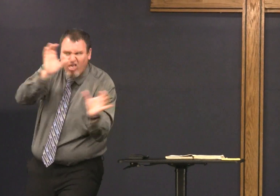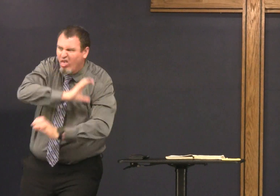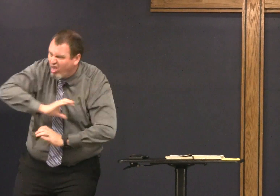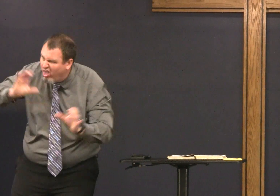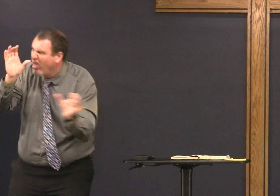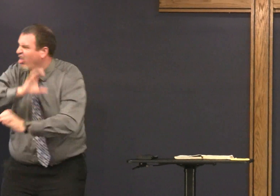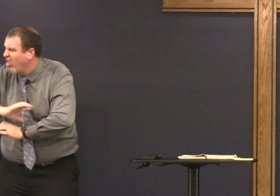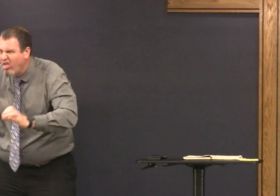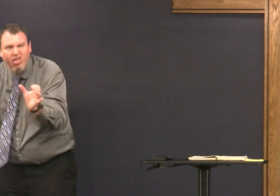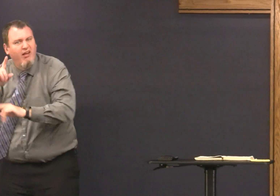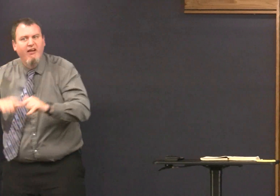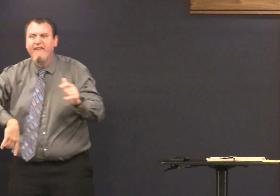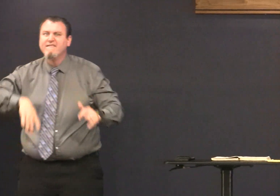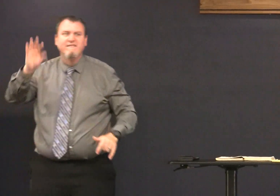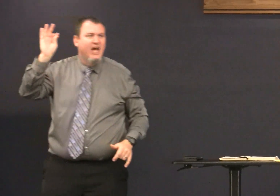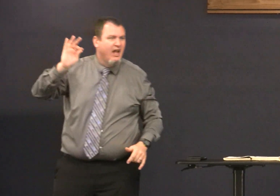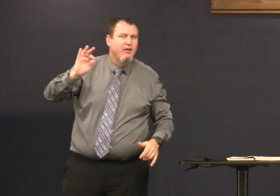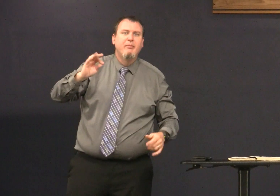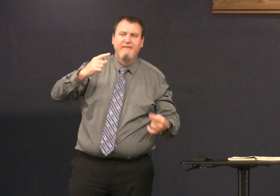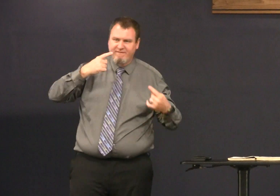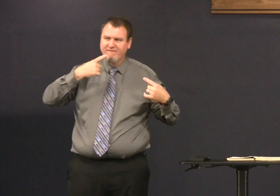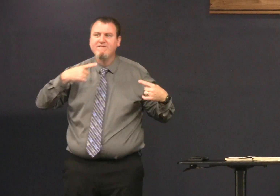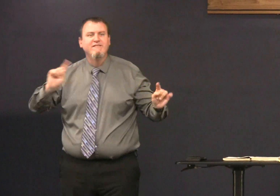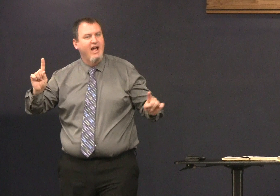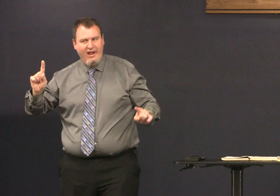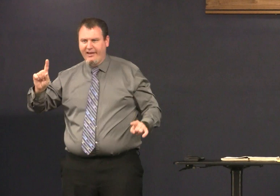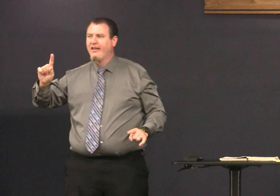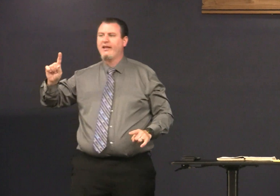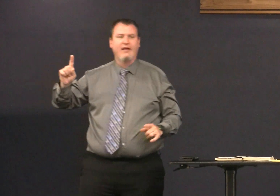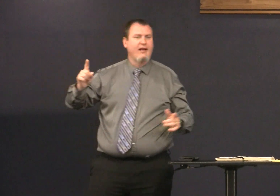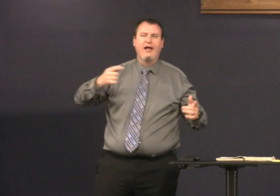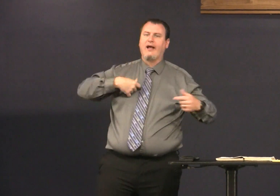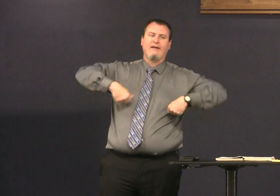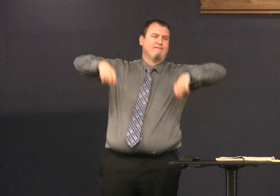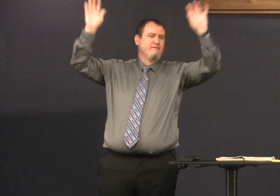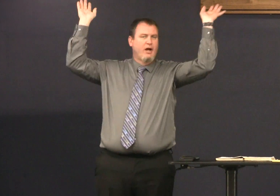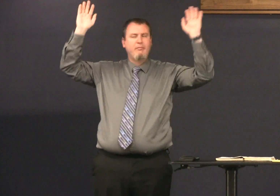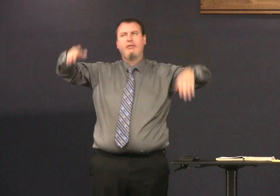20 minutes and he is curled up in the tightest little space and finally when I track him down